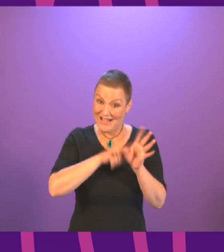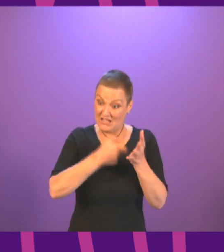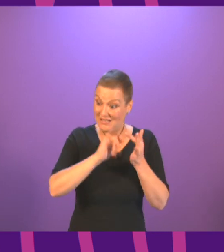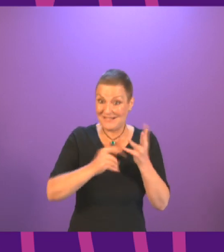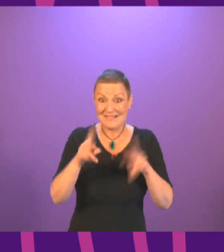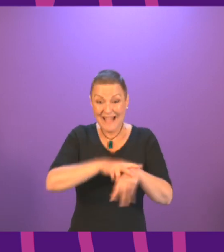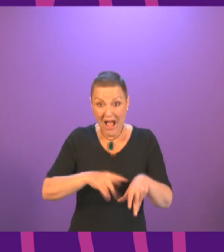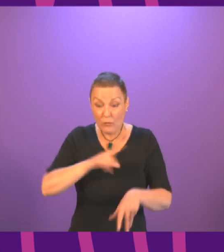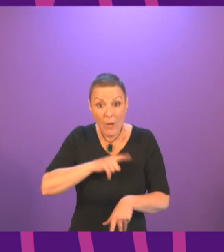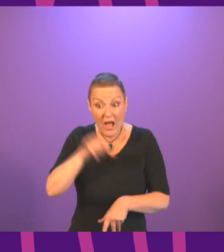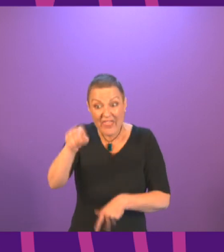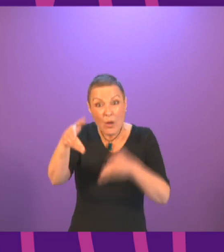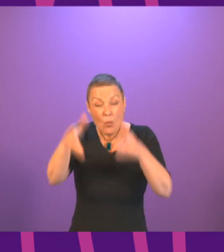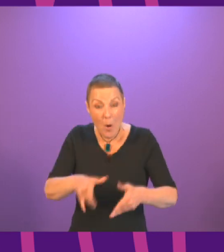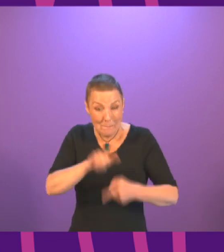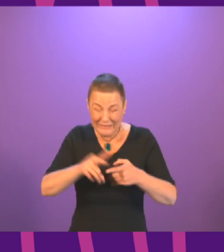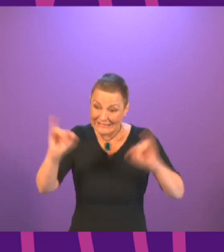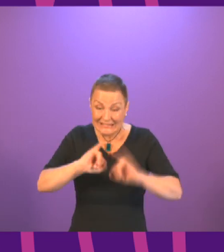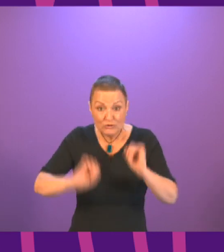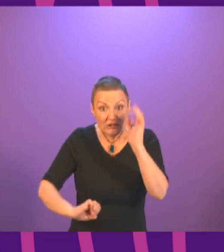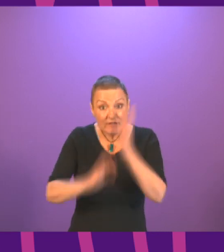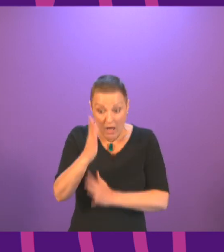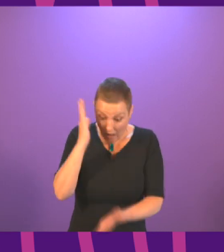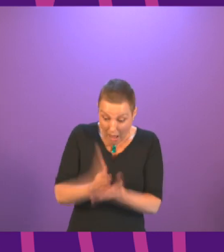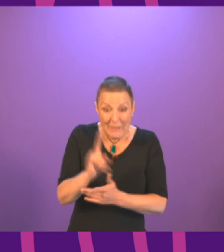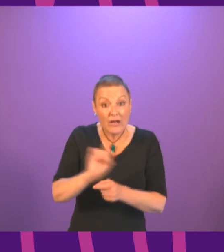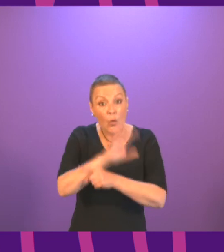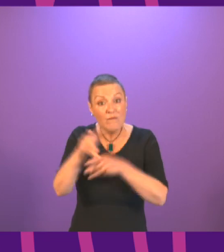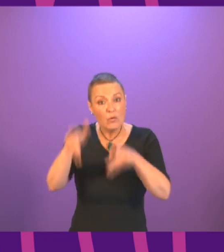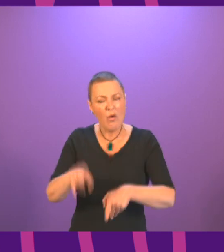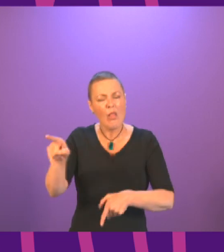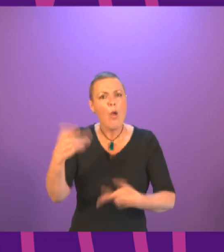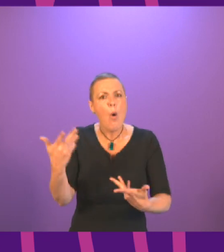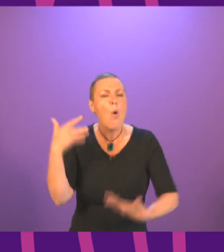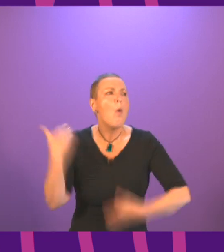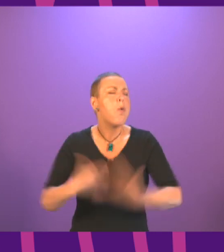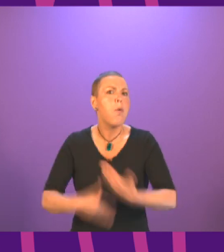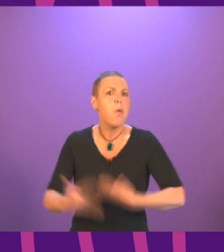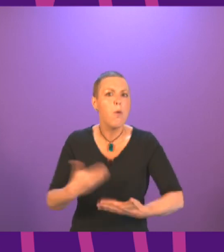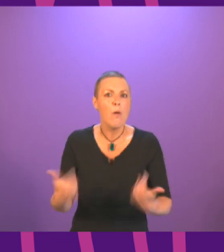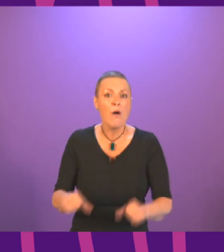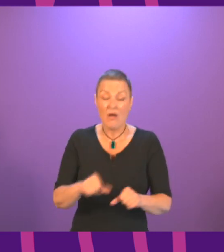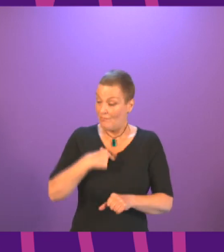From her daily review of bed capacity, the First Minister will know that Hairmyres and